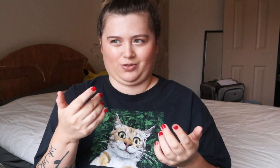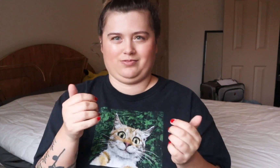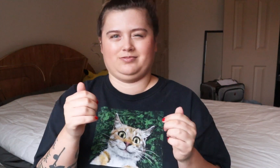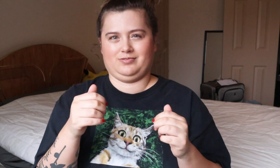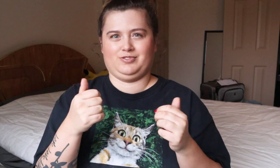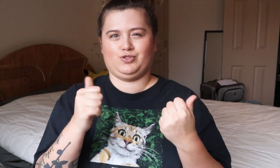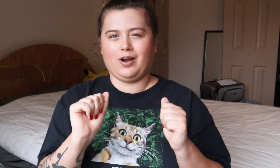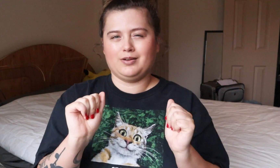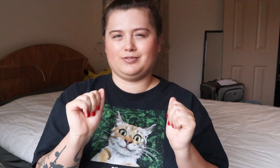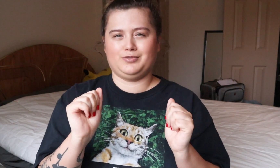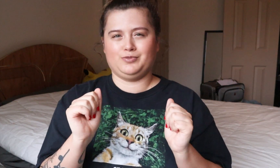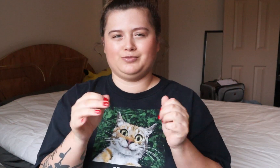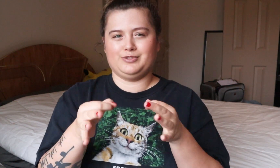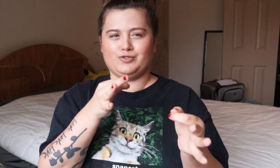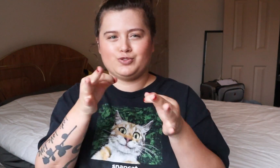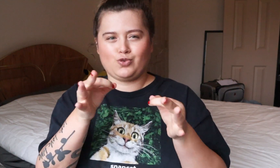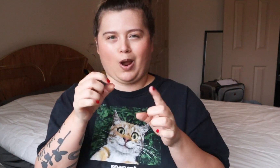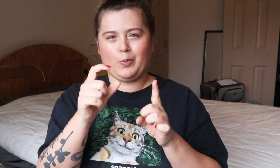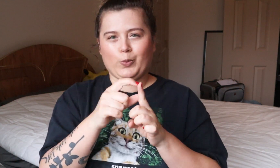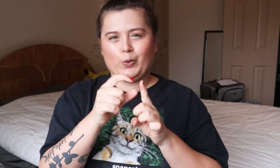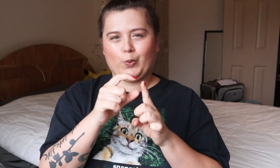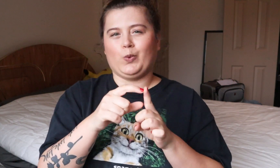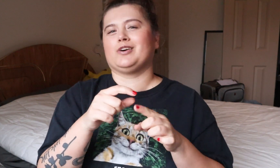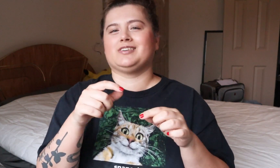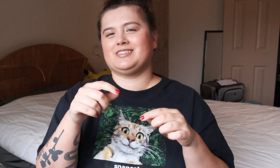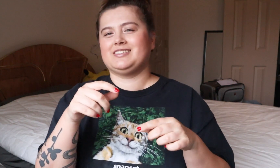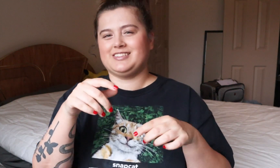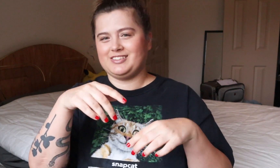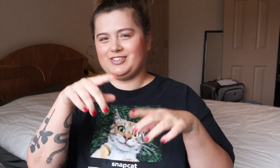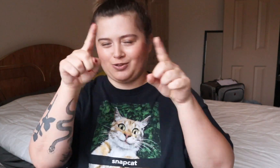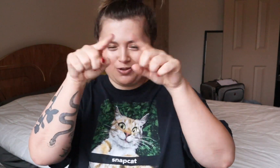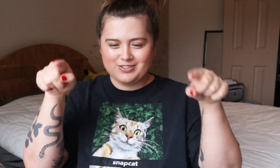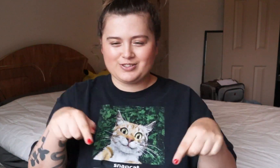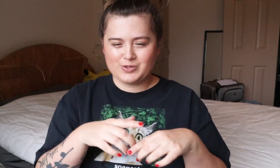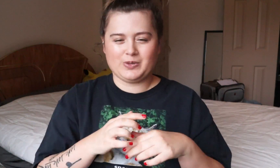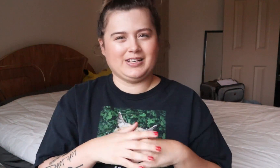It's hard to do it by just describing words on a screen.